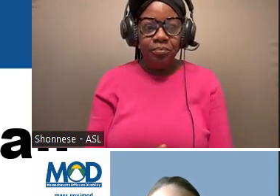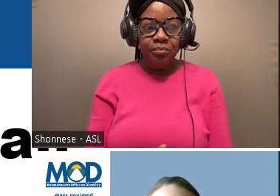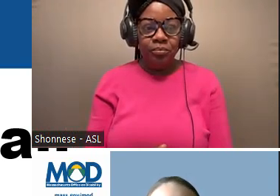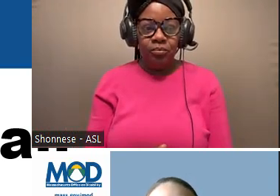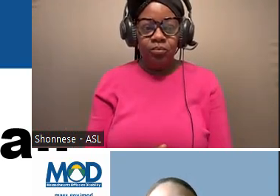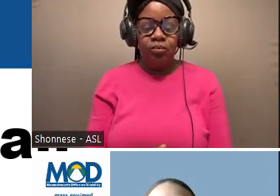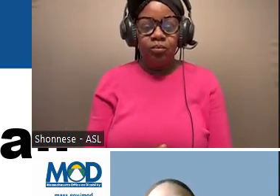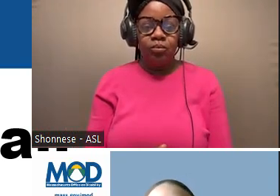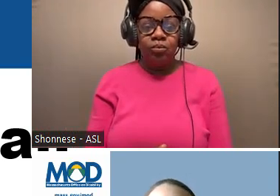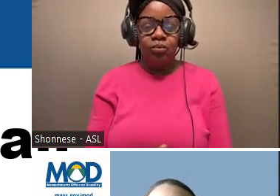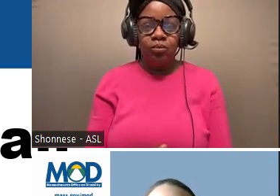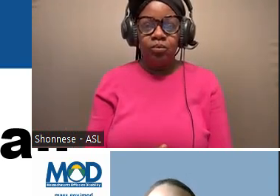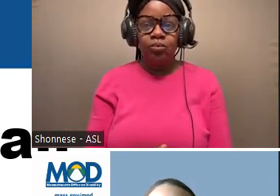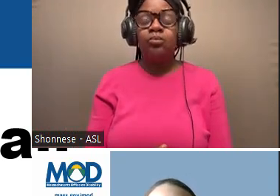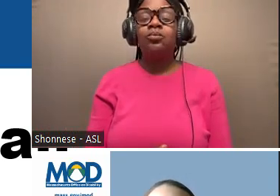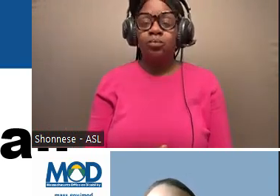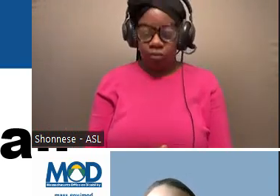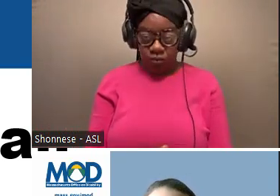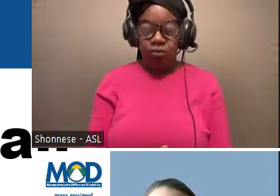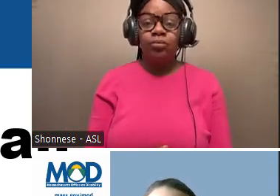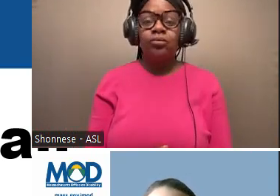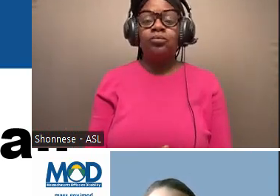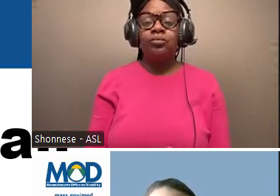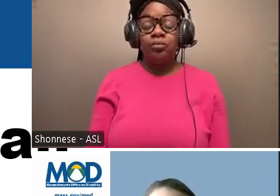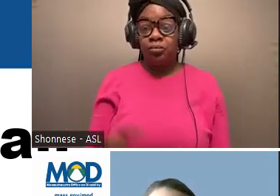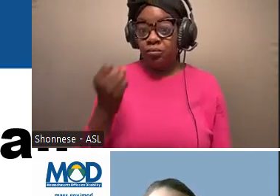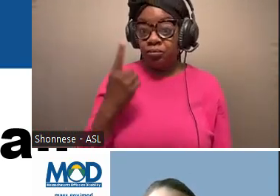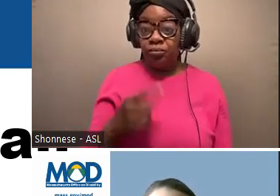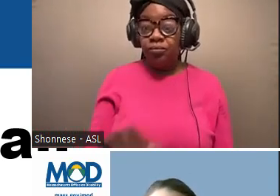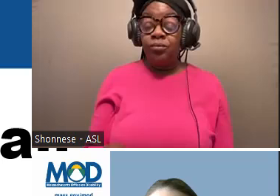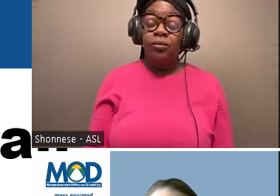And just be mindful that frequent and repeated requests for medical